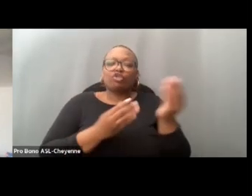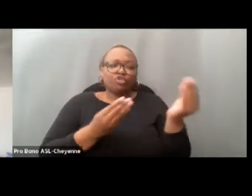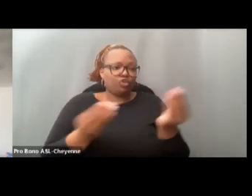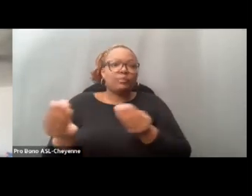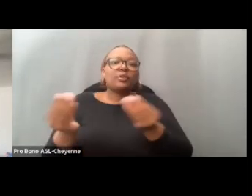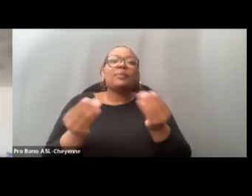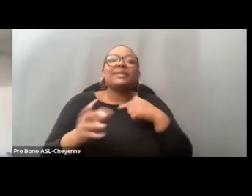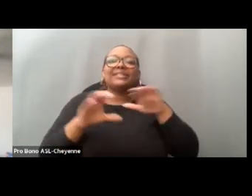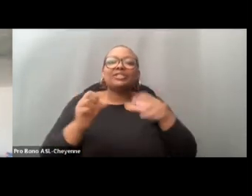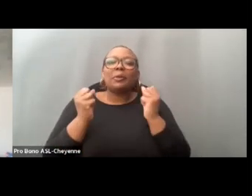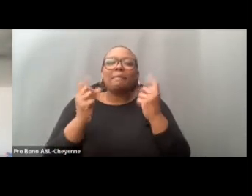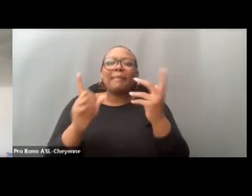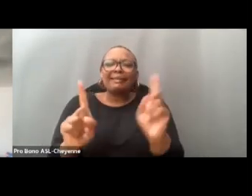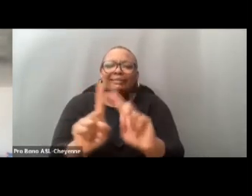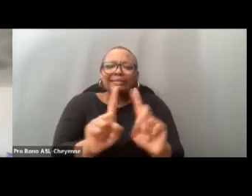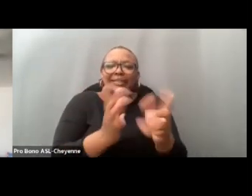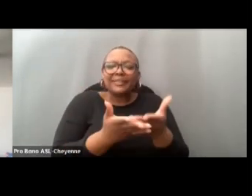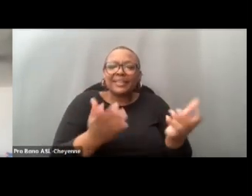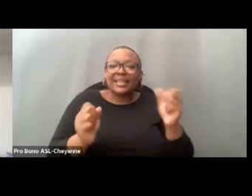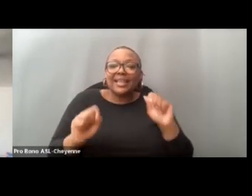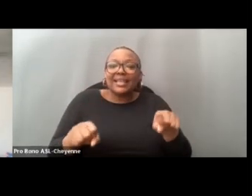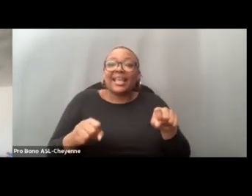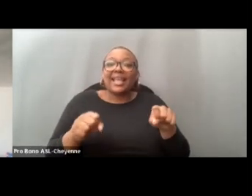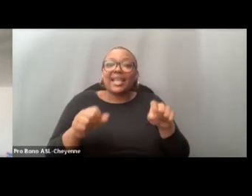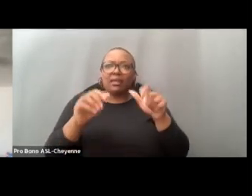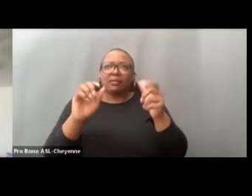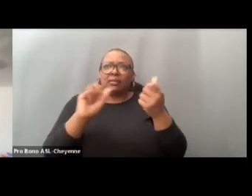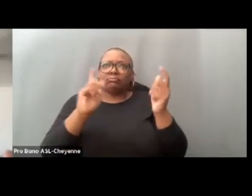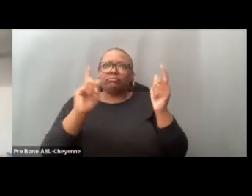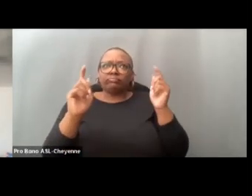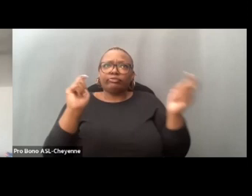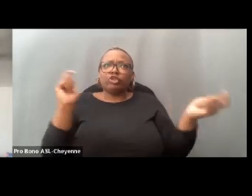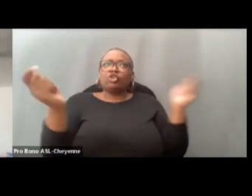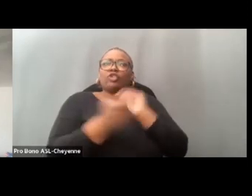to do many things, both shape the image of a country